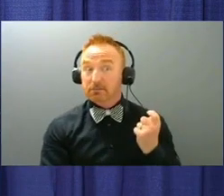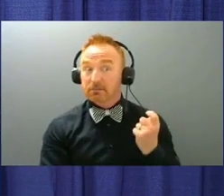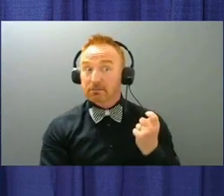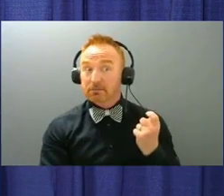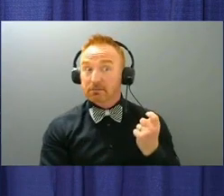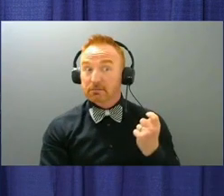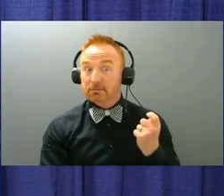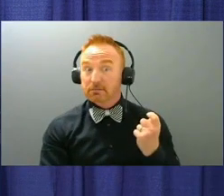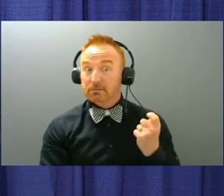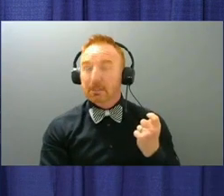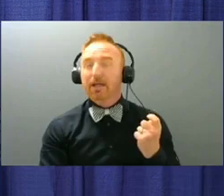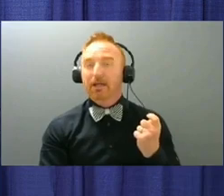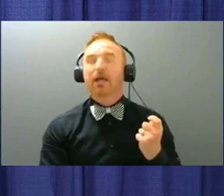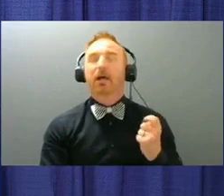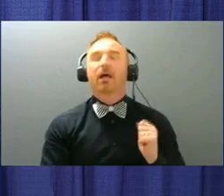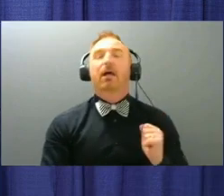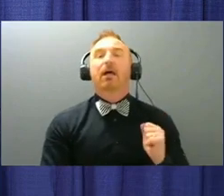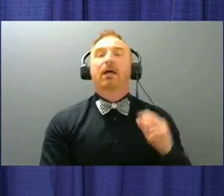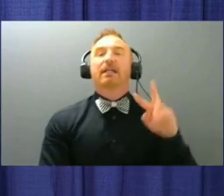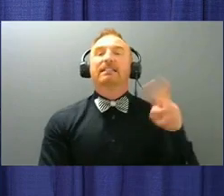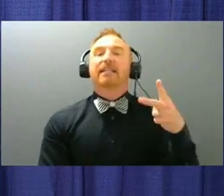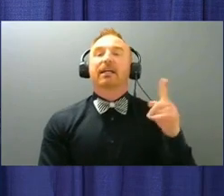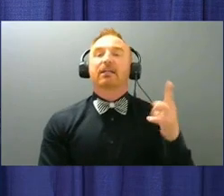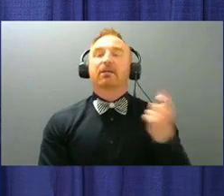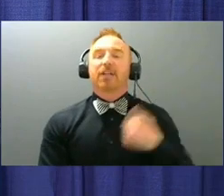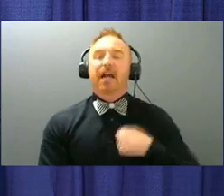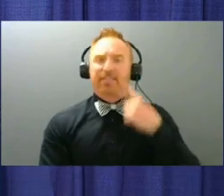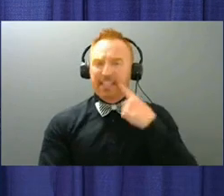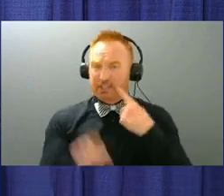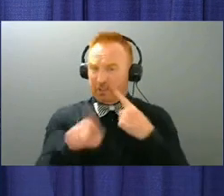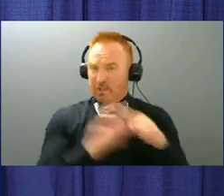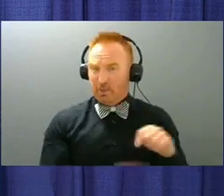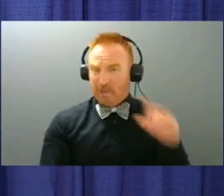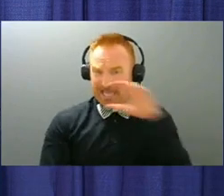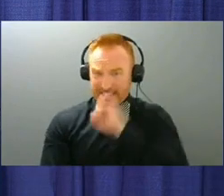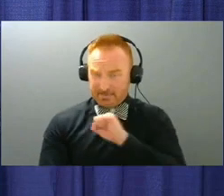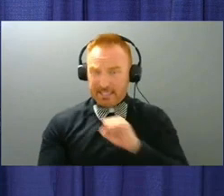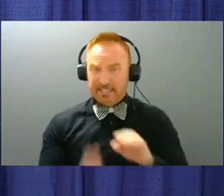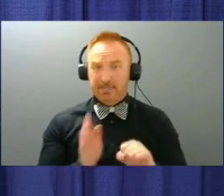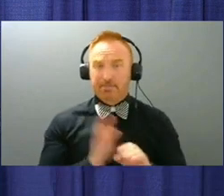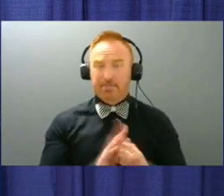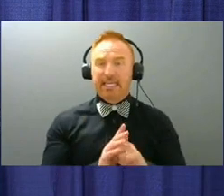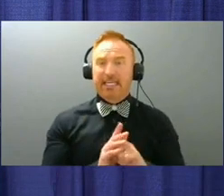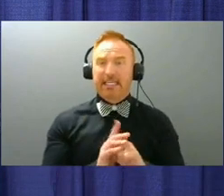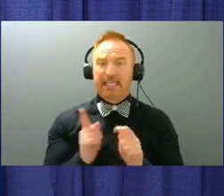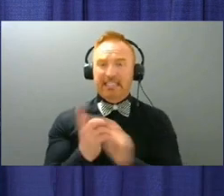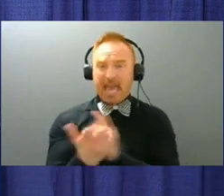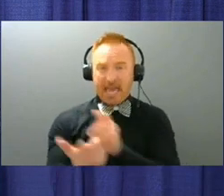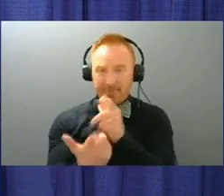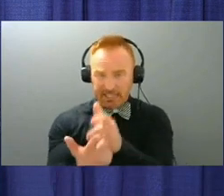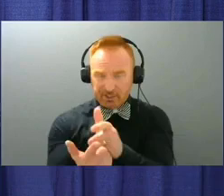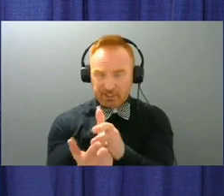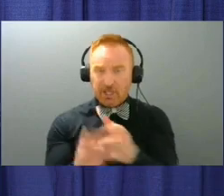Follow up? Reporter: Yeah, I am wondering if you have an estimate of how much the